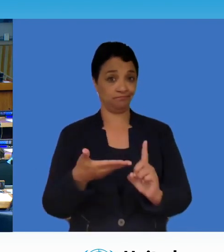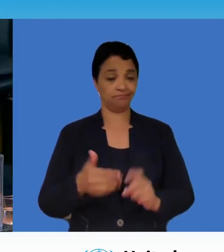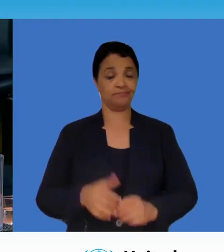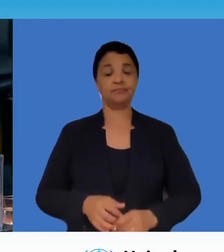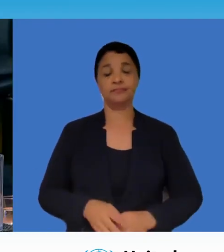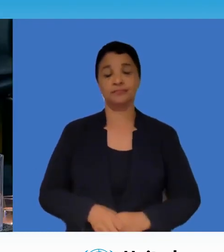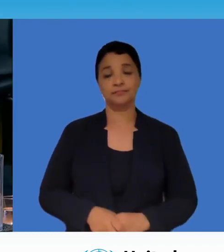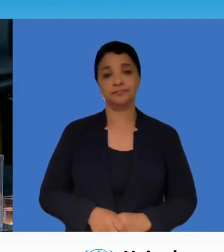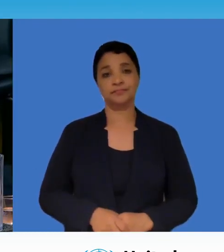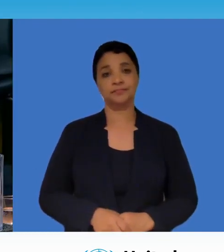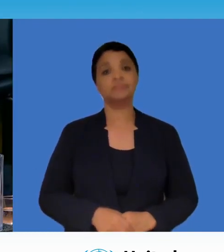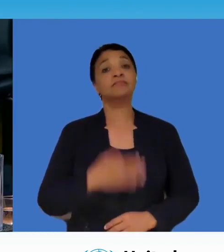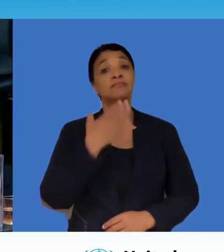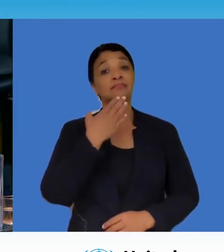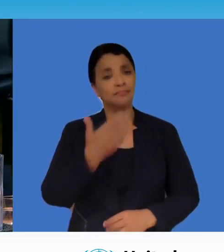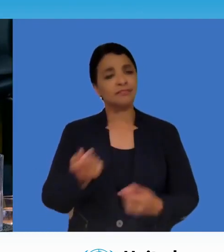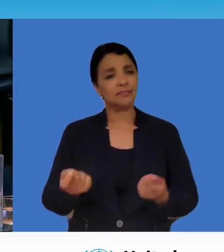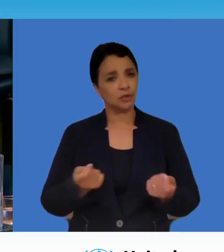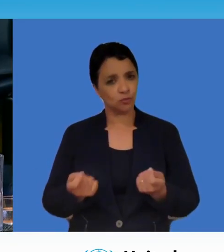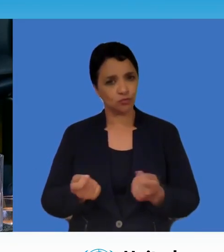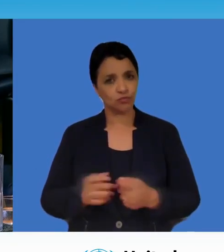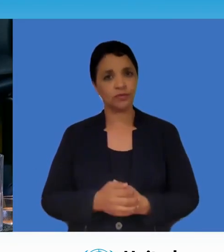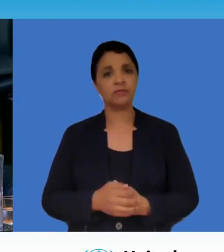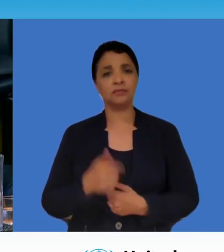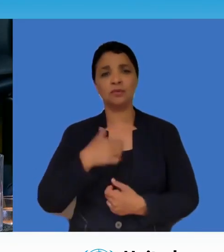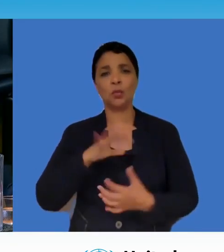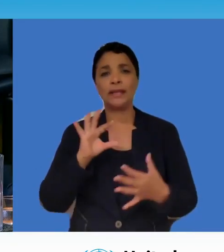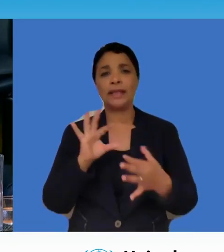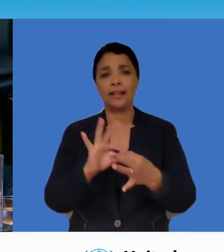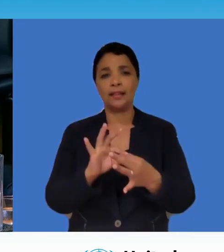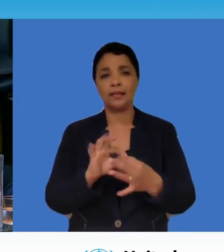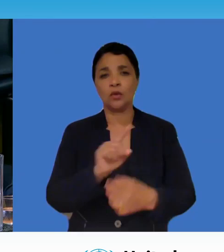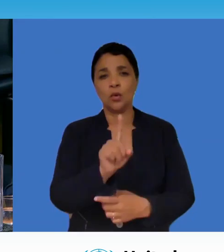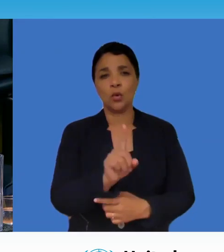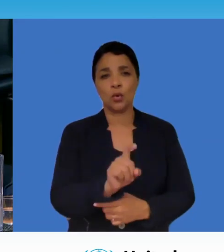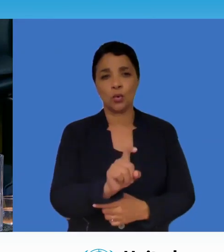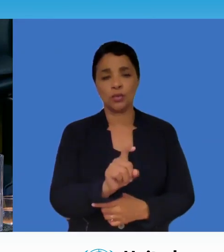disabilities you have the floor please thank you chair I would like to pick up on the question with